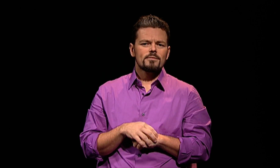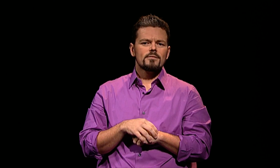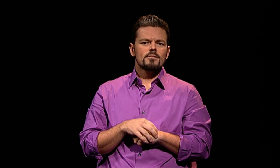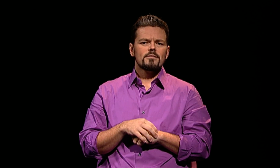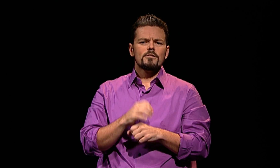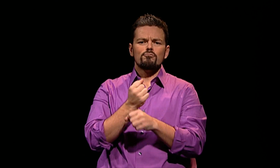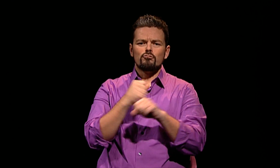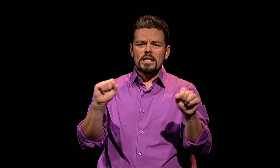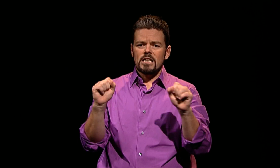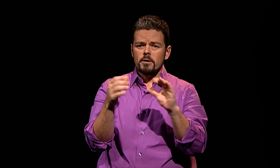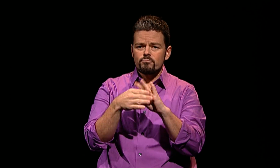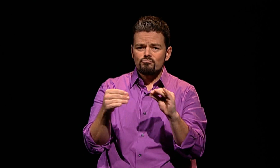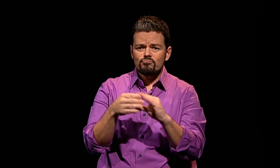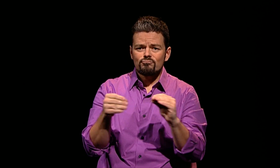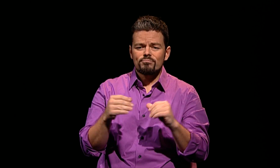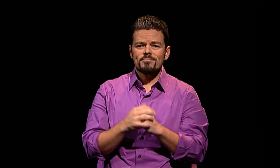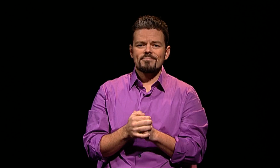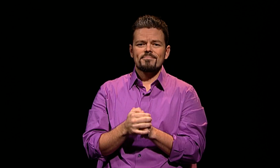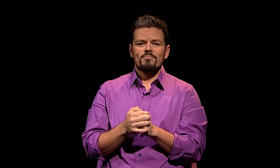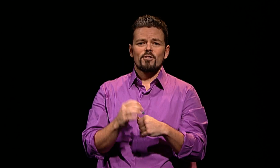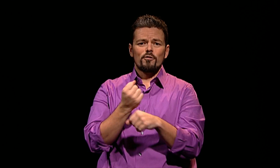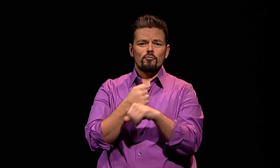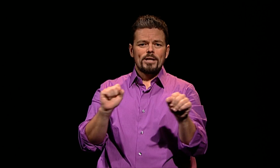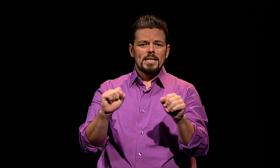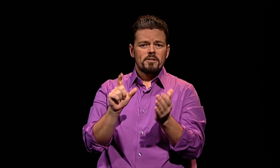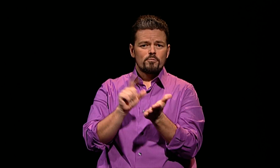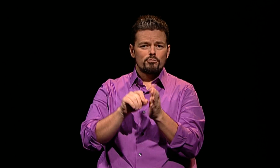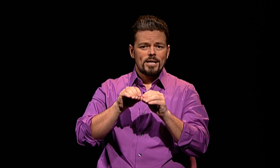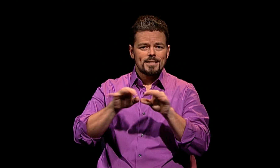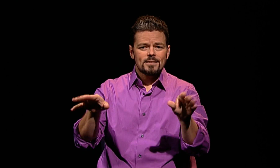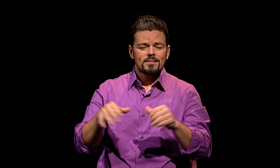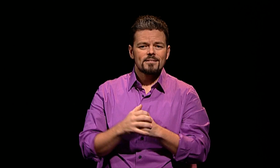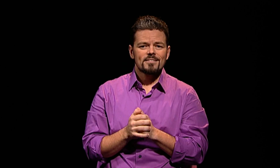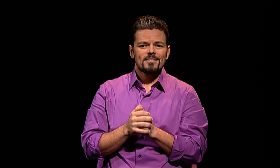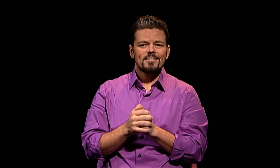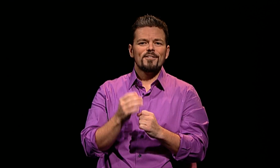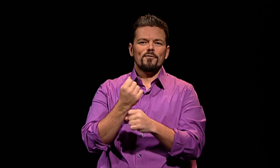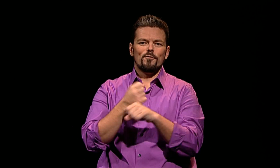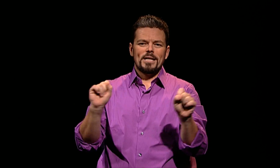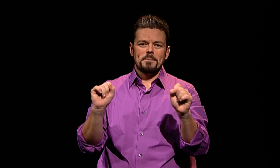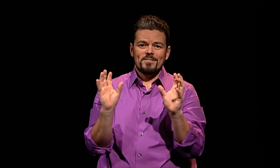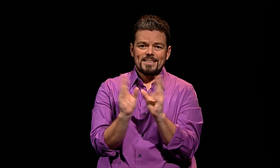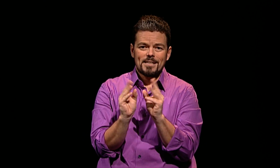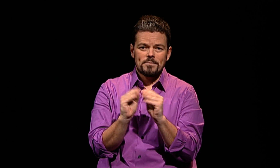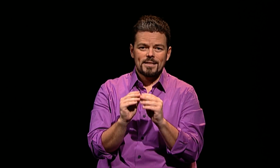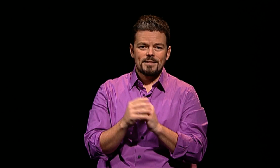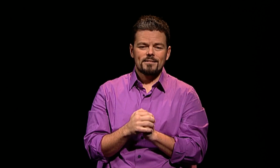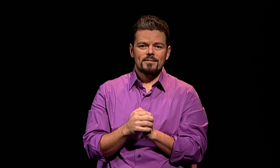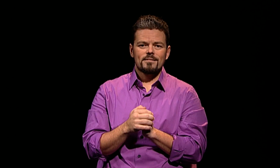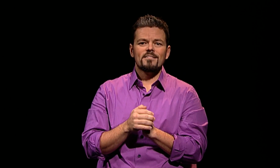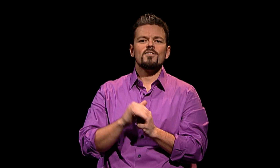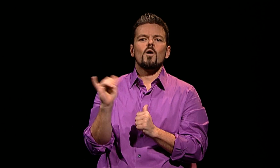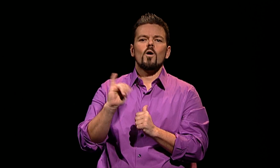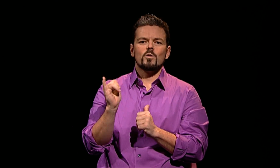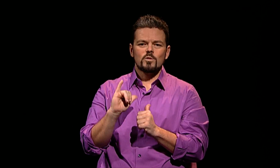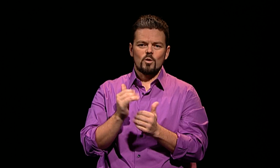SPEECH, FREE PRESS, FREE ASSEMBLY,